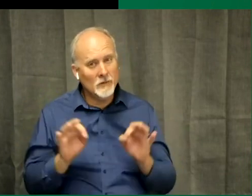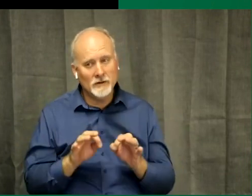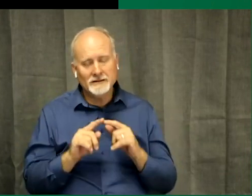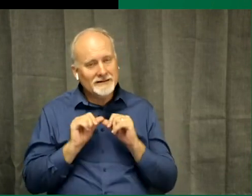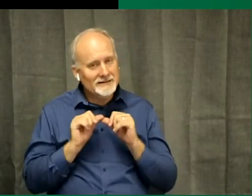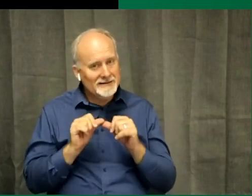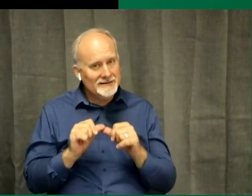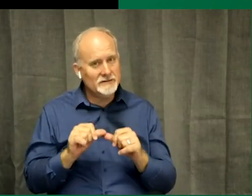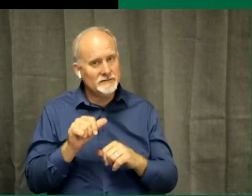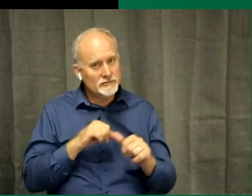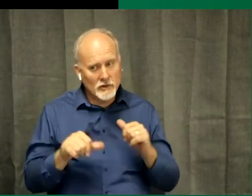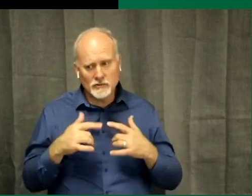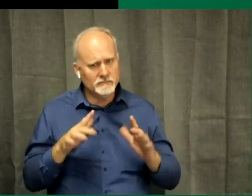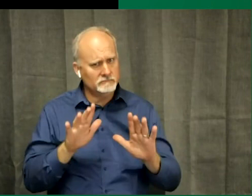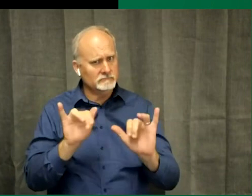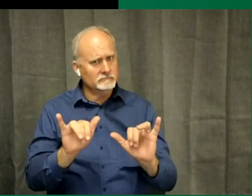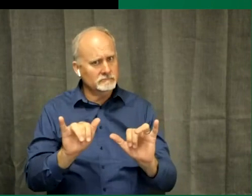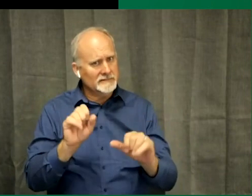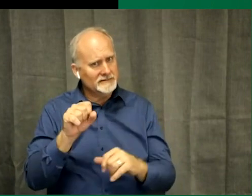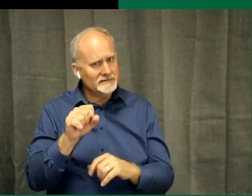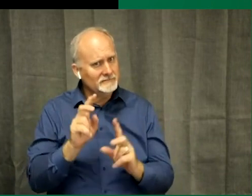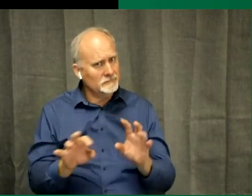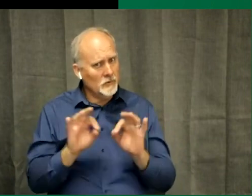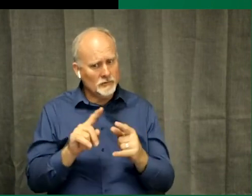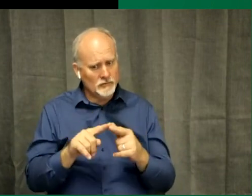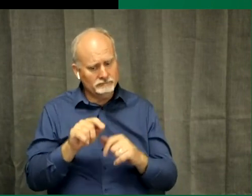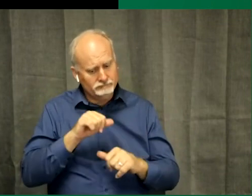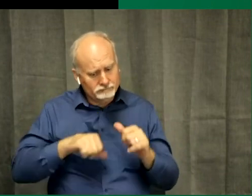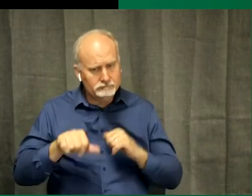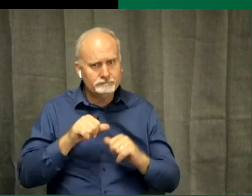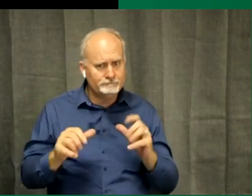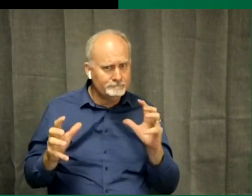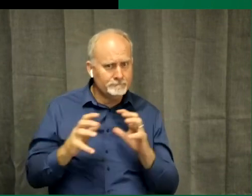social engagement so i wanted to spend just a little bit of time talking about safe ways